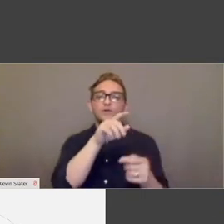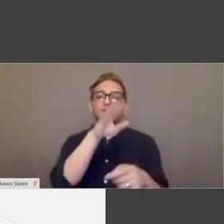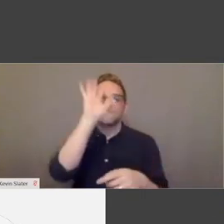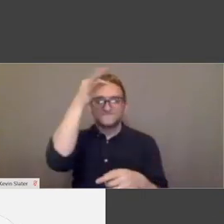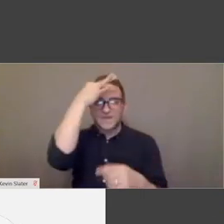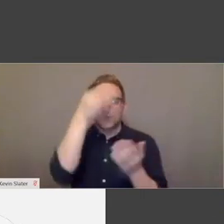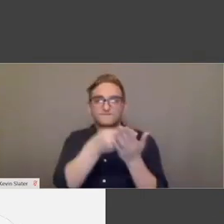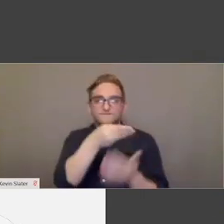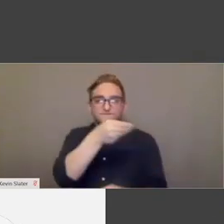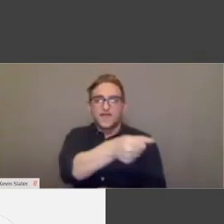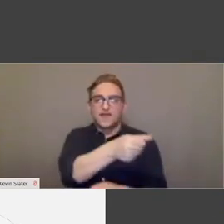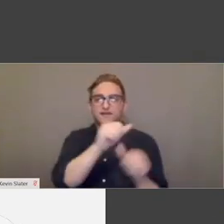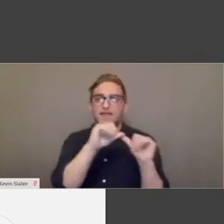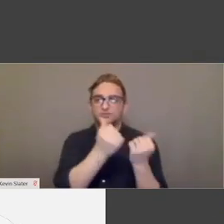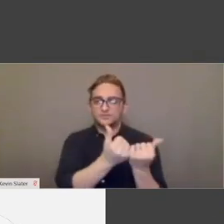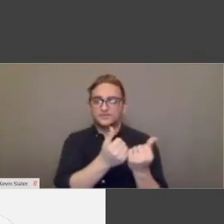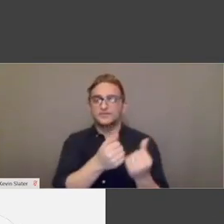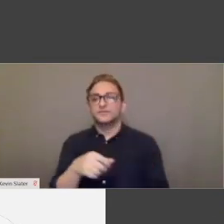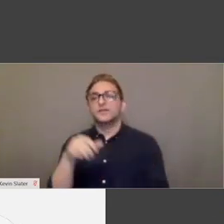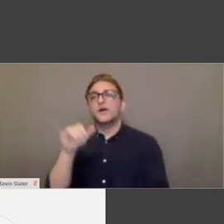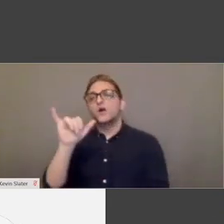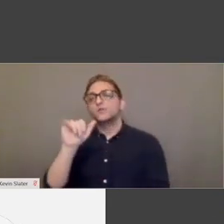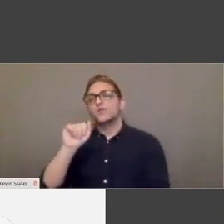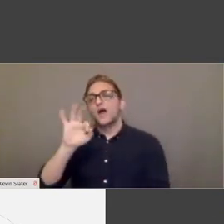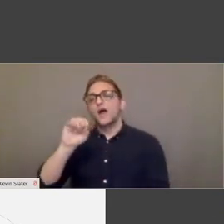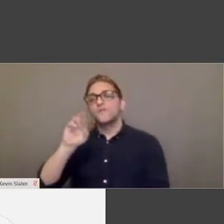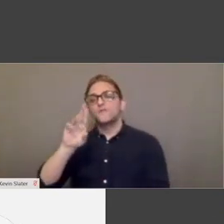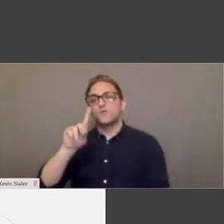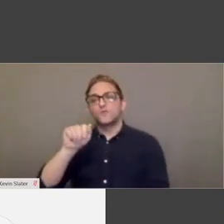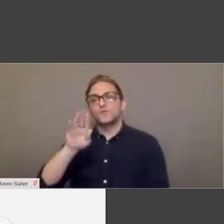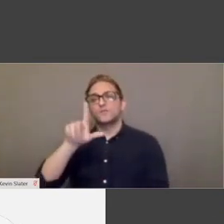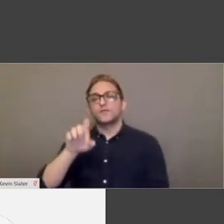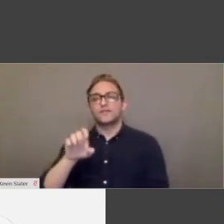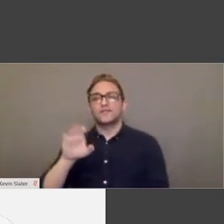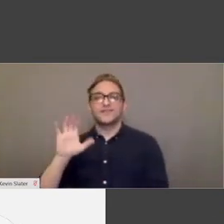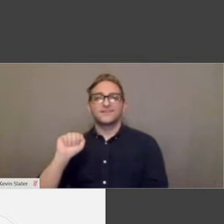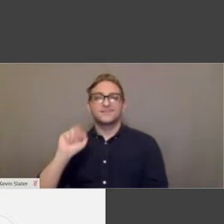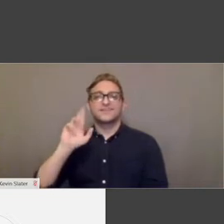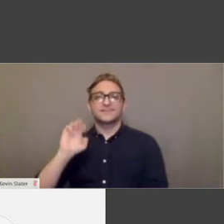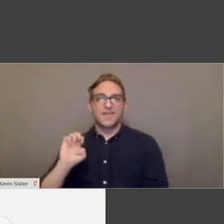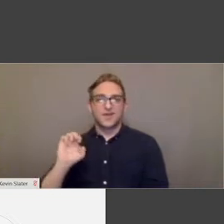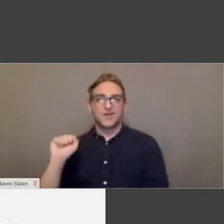has a little section for disability but for today's purpose we will be focus goes on the